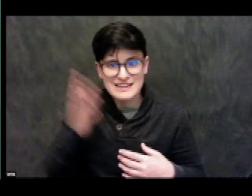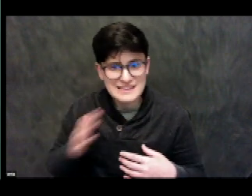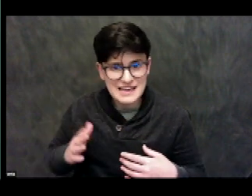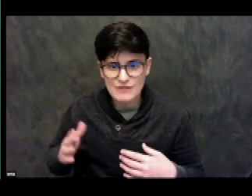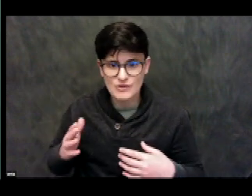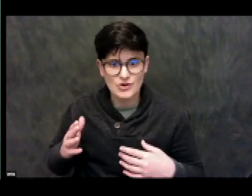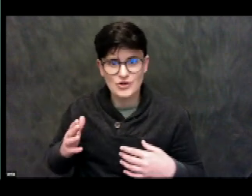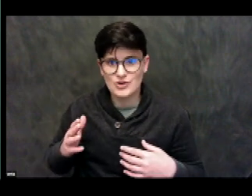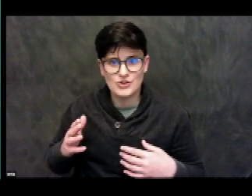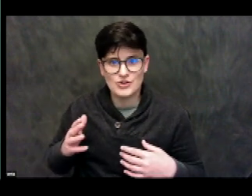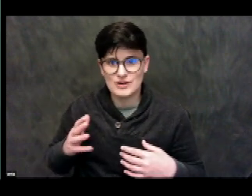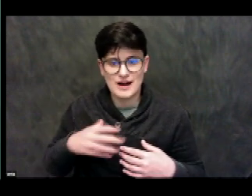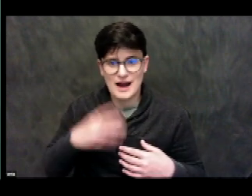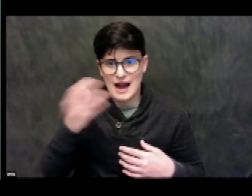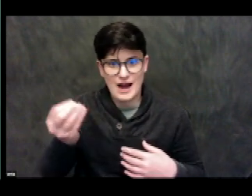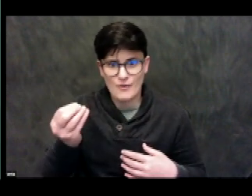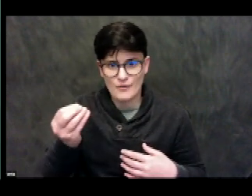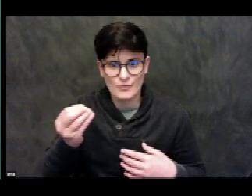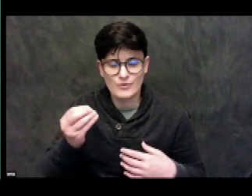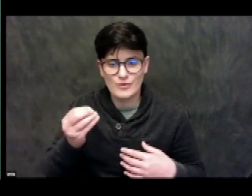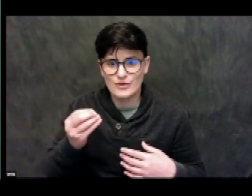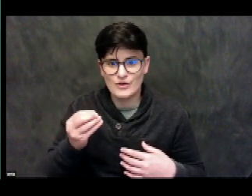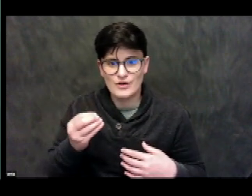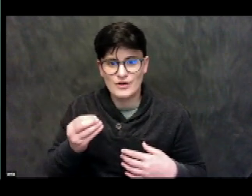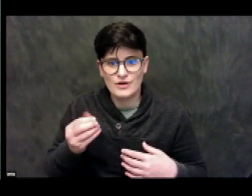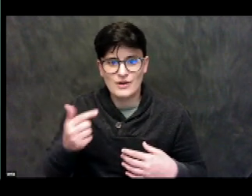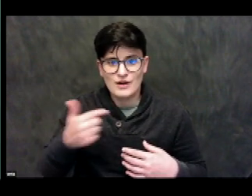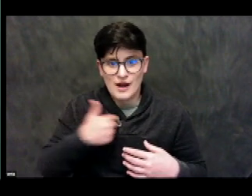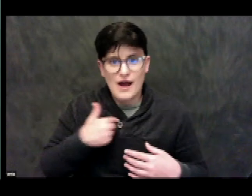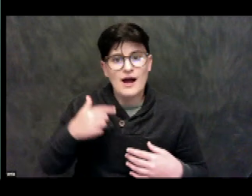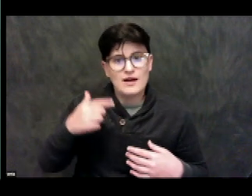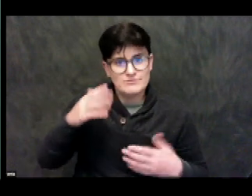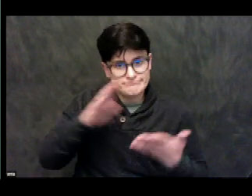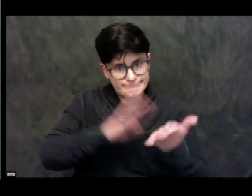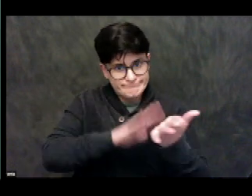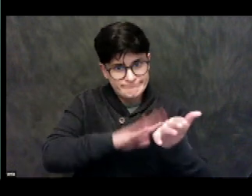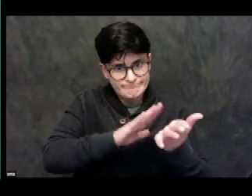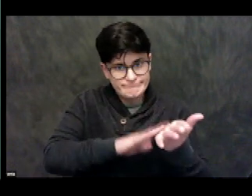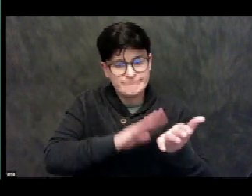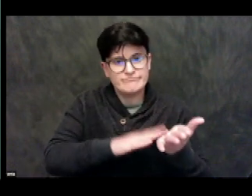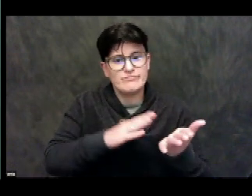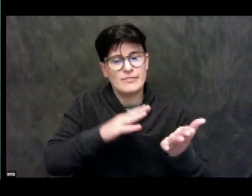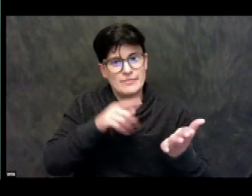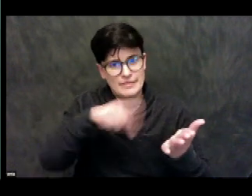But I credit them bringing my husband and the baby